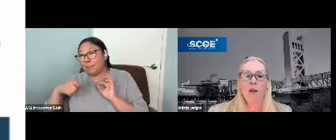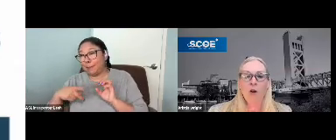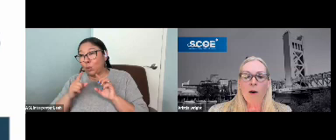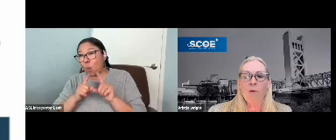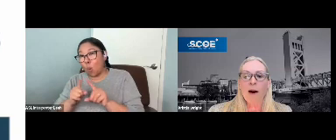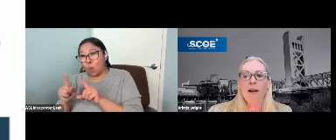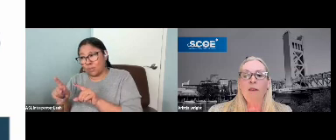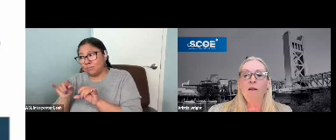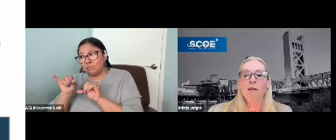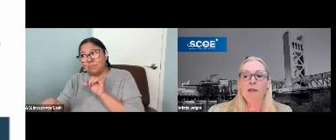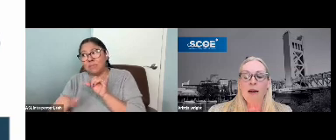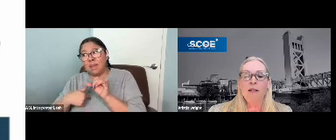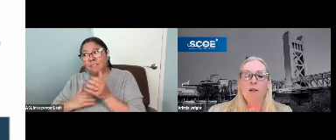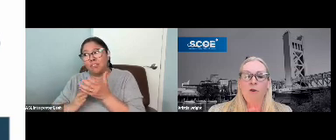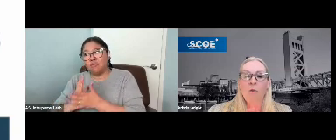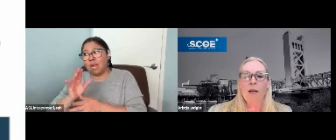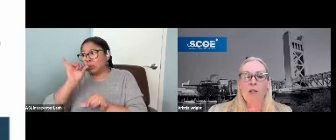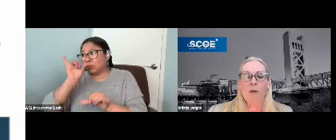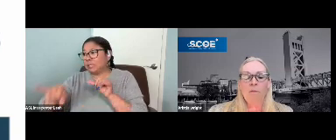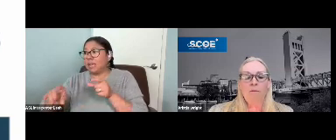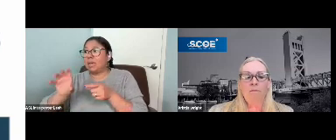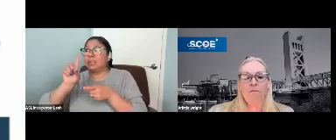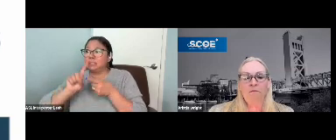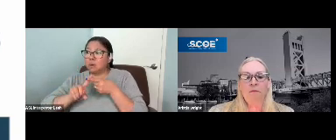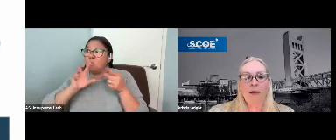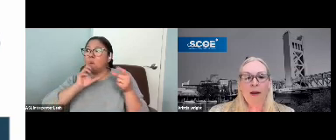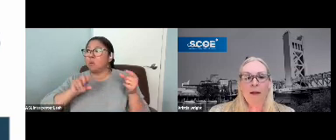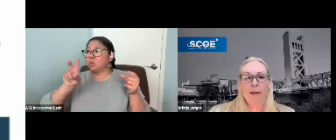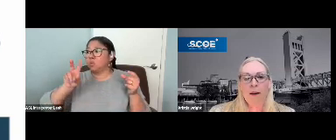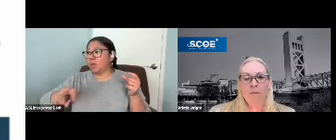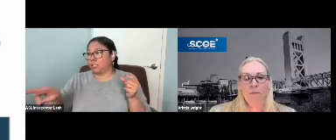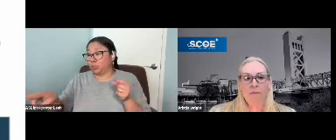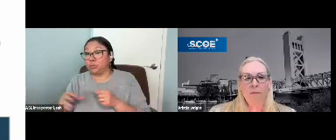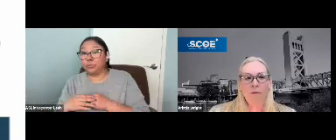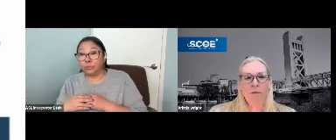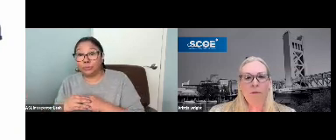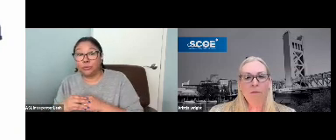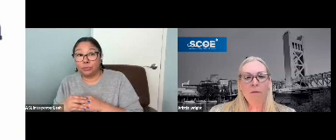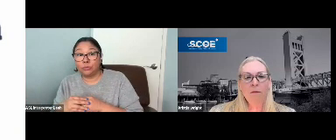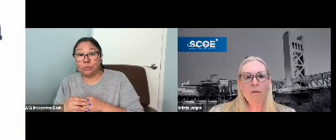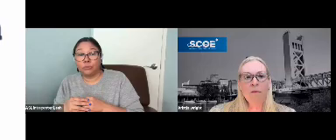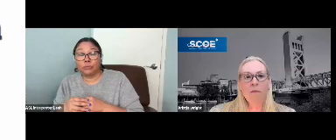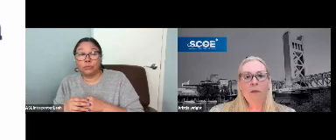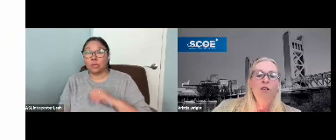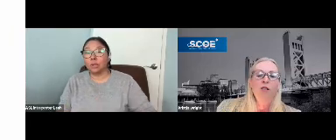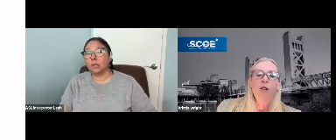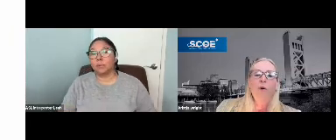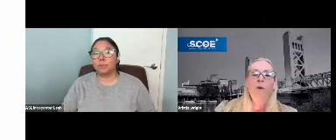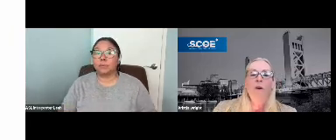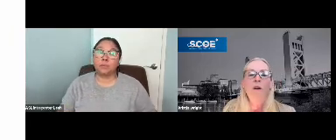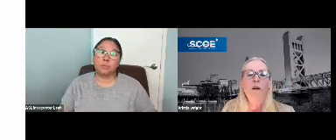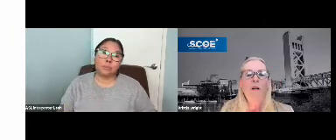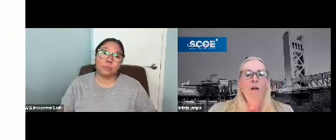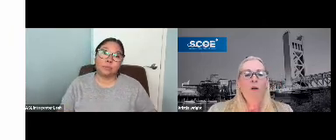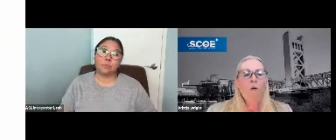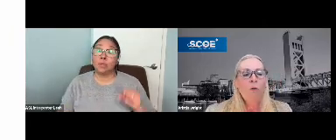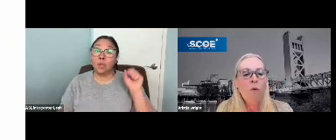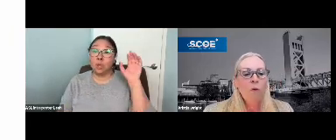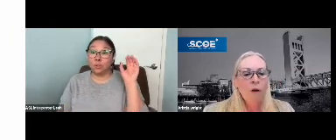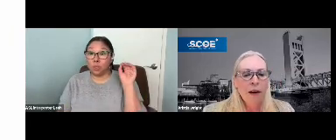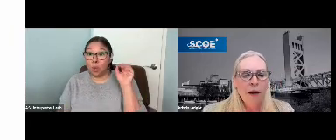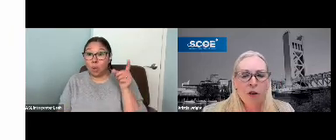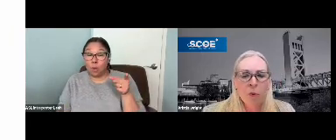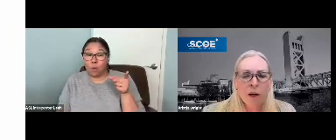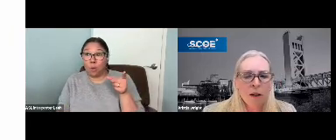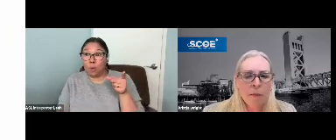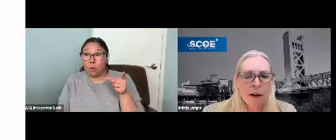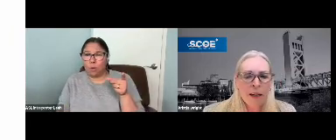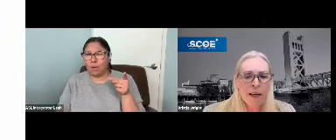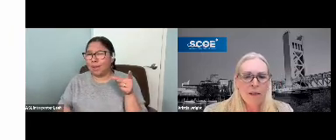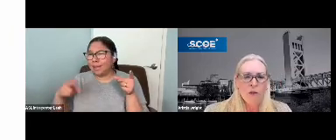um, you have a right to stay until you're 22. Next slide. So, Heather, do you want to I'm going to